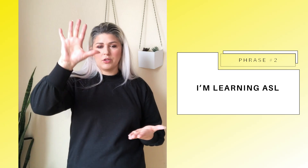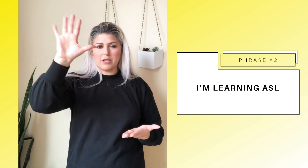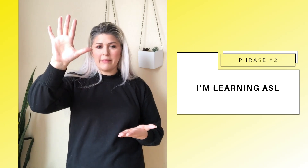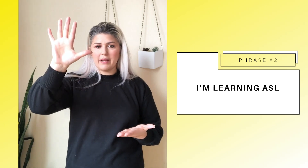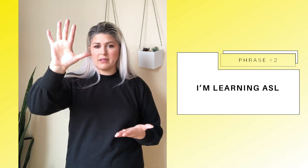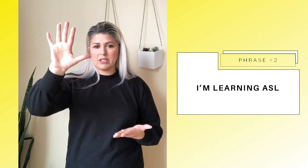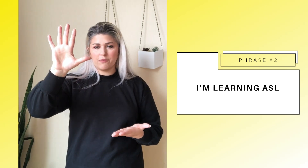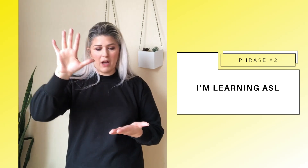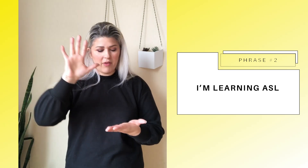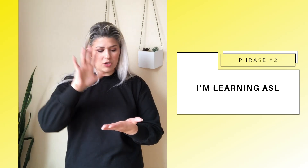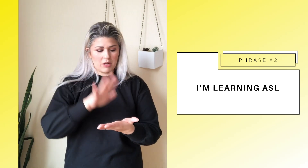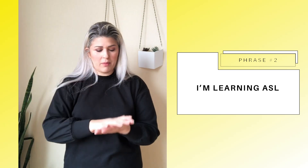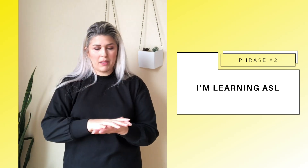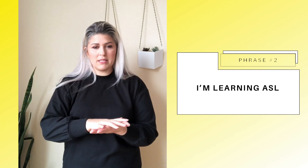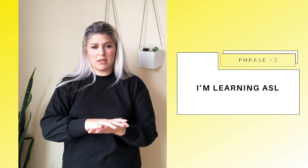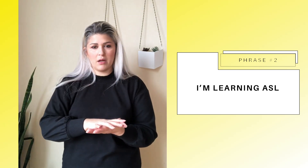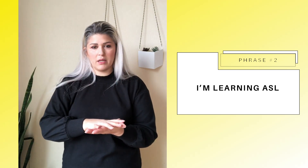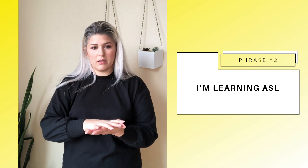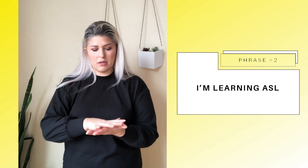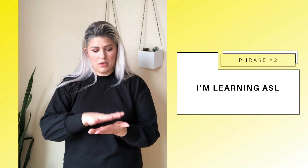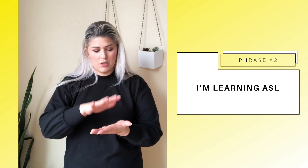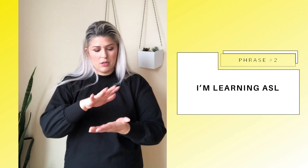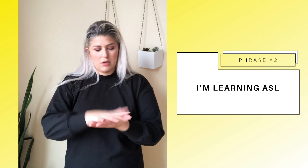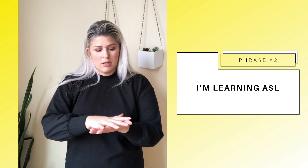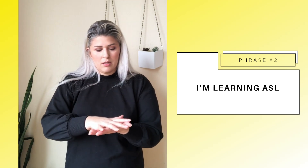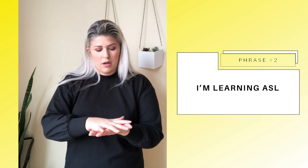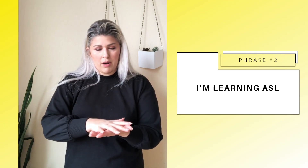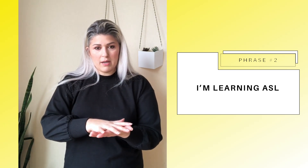Your dominant hand is in your five hand shape. Place it on here. All right,